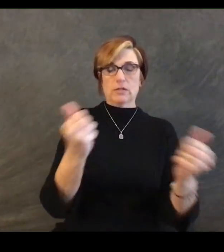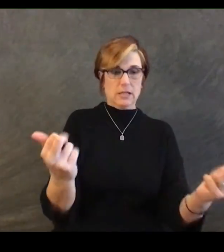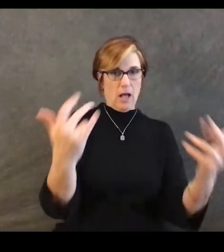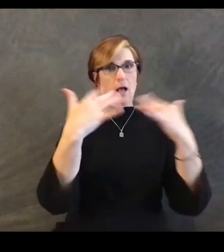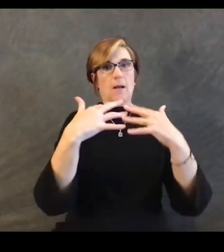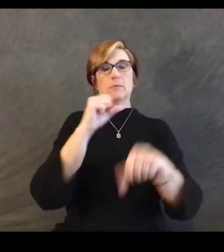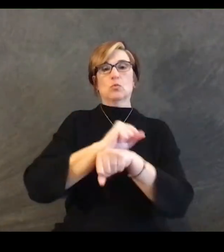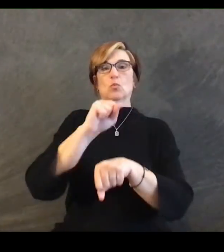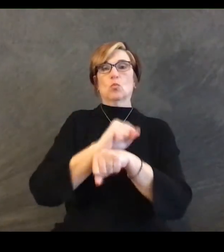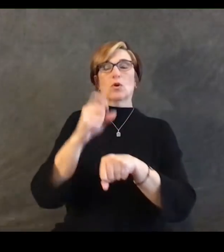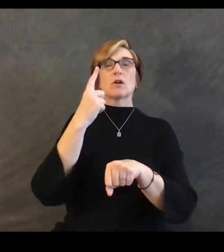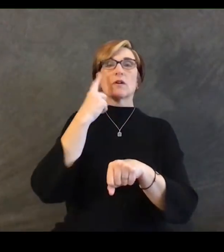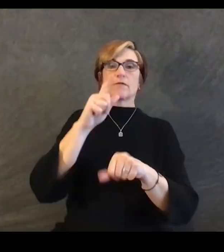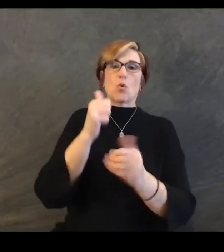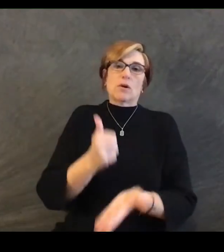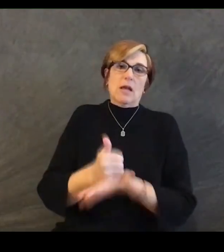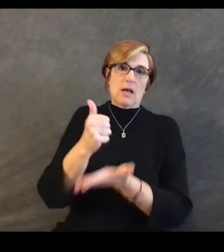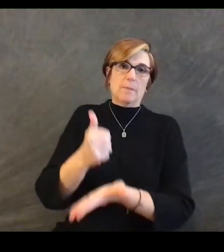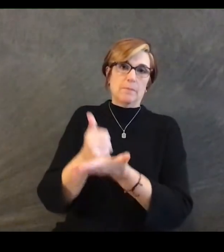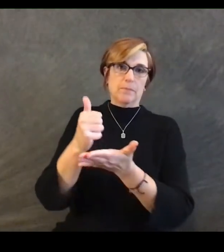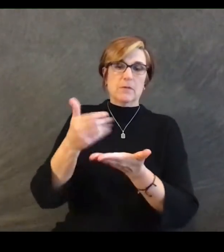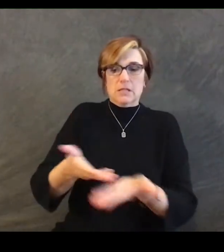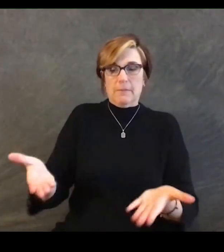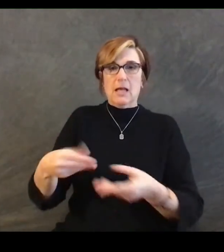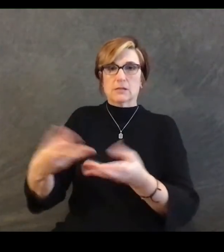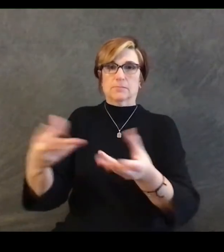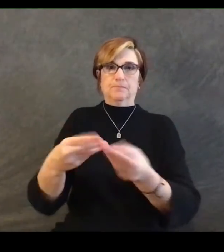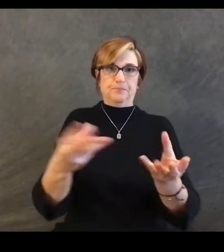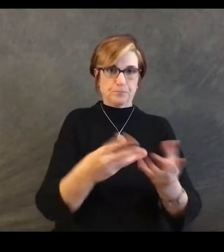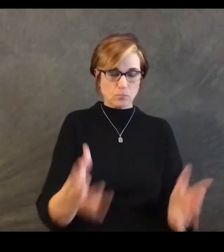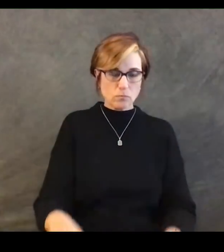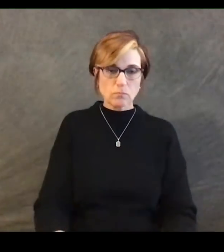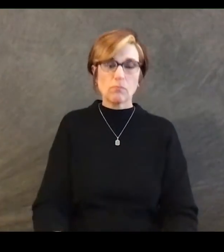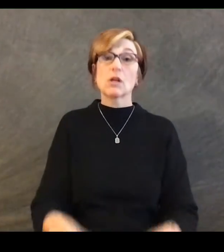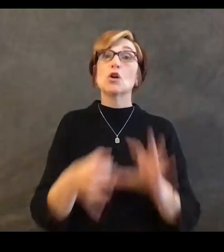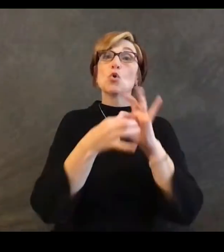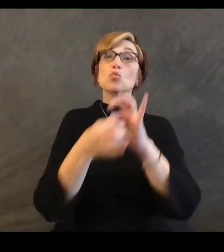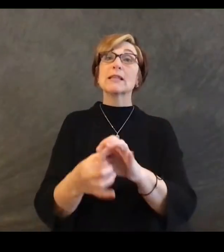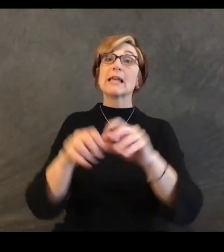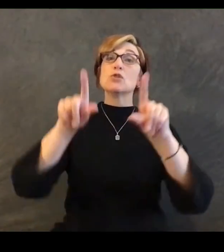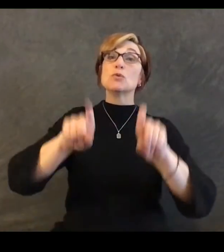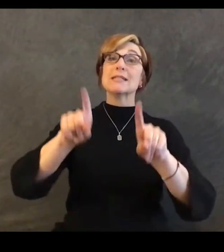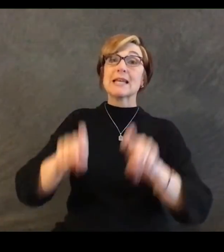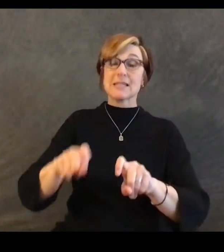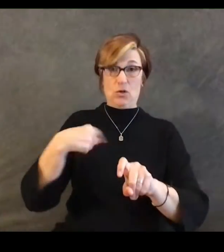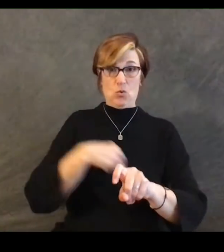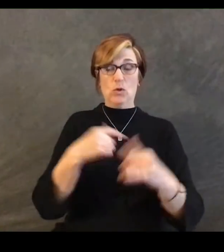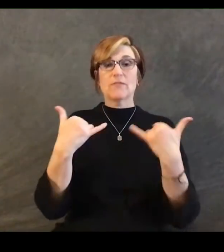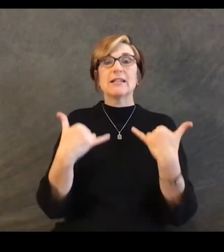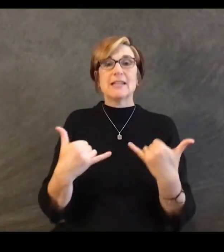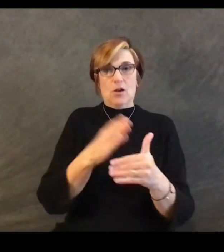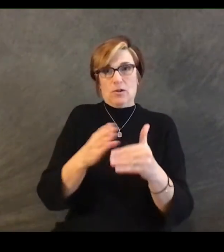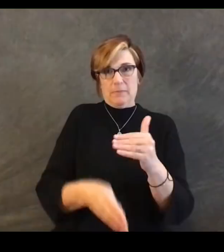subject of testing we have now completed more than 1.1 million tests around the